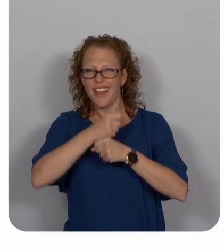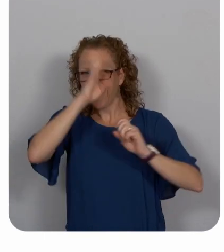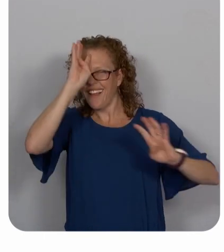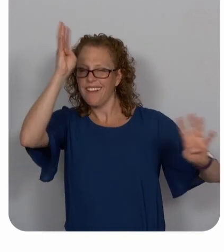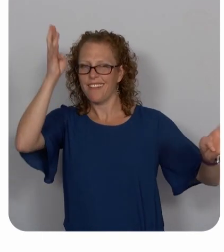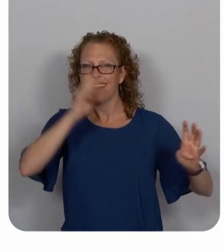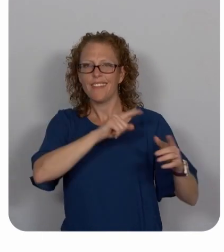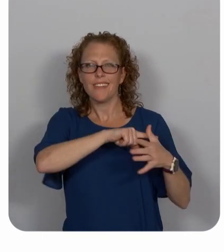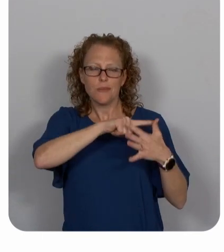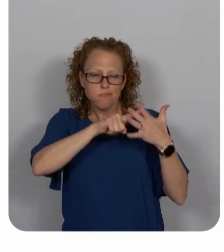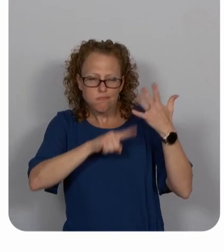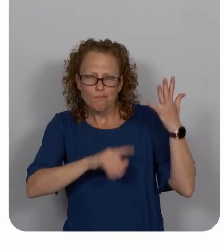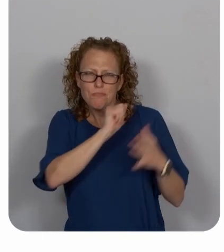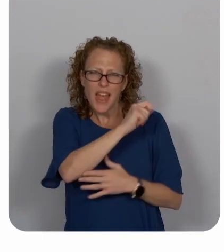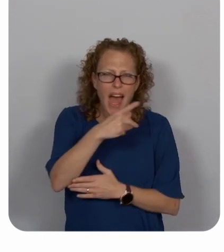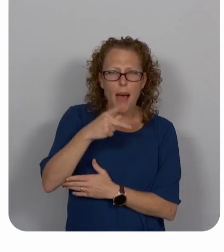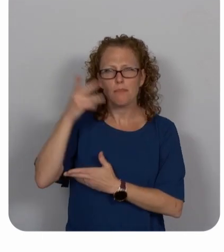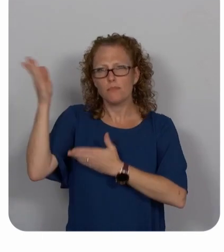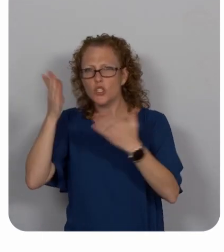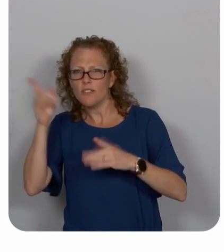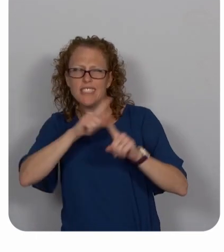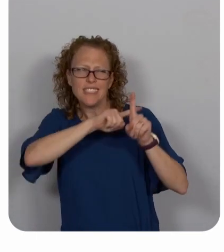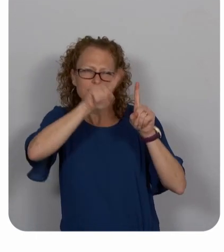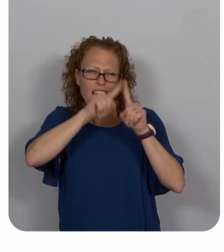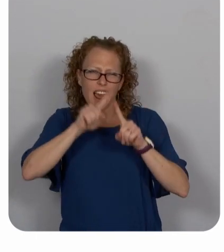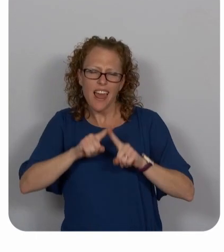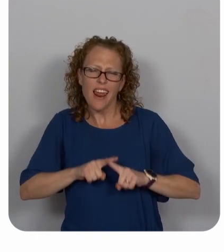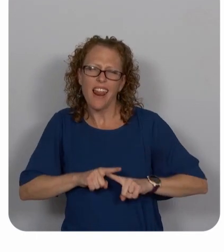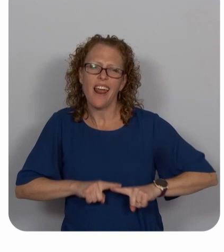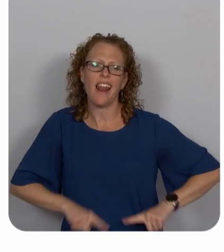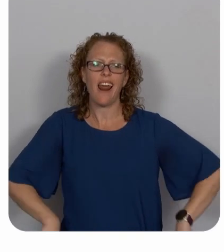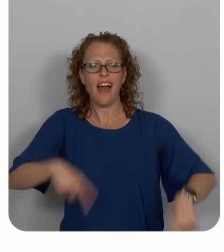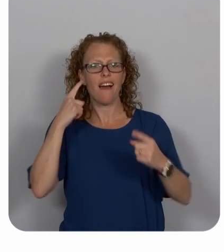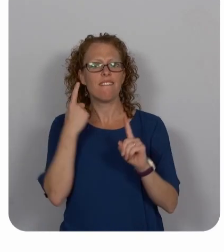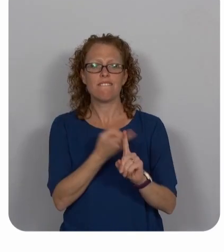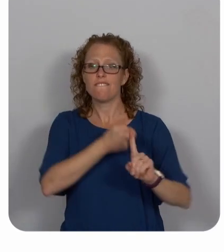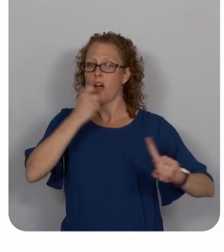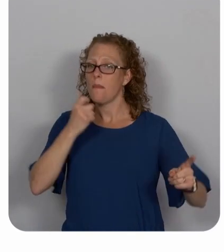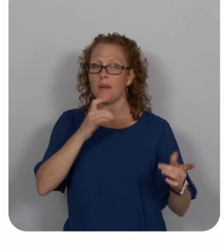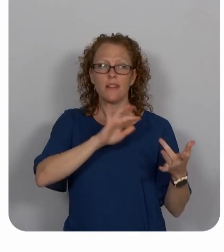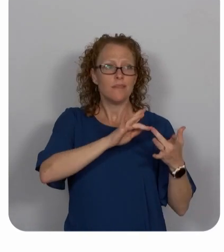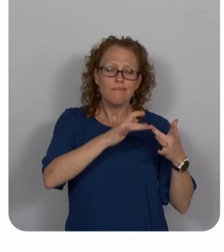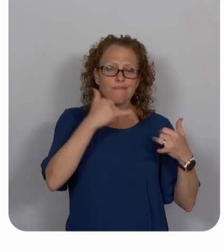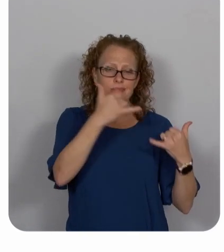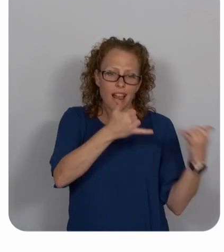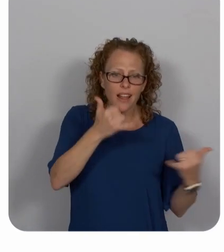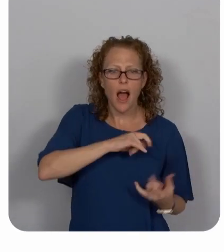that span from telecom, to entertainment, to fintech and everything in between.